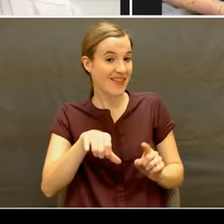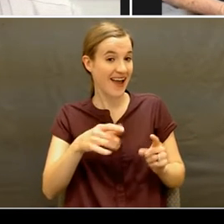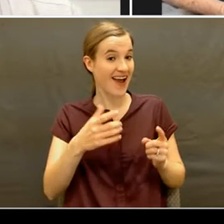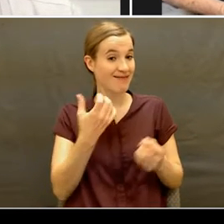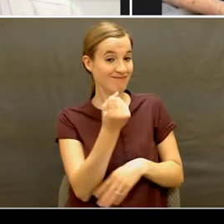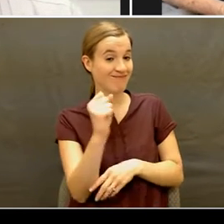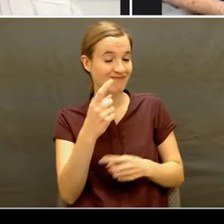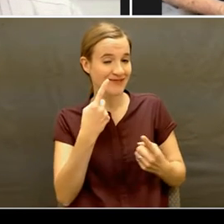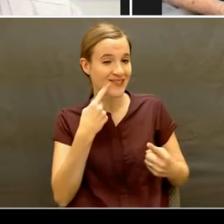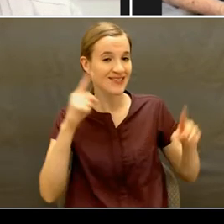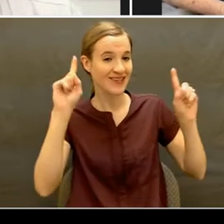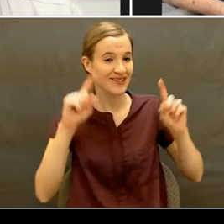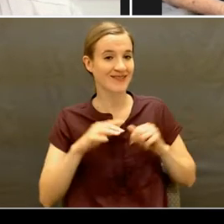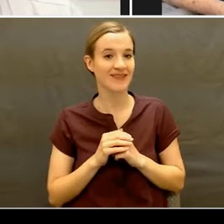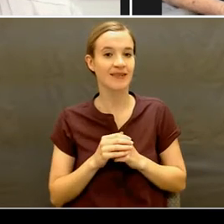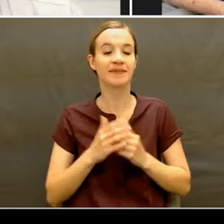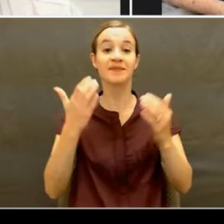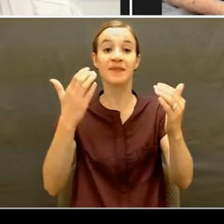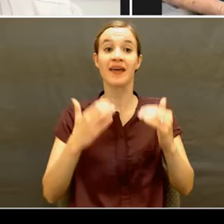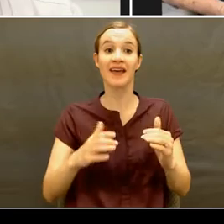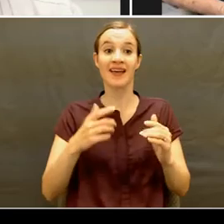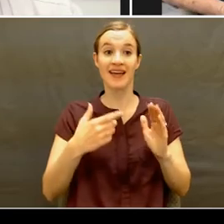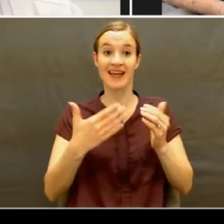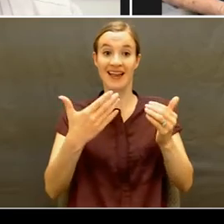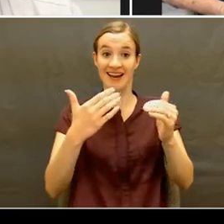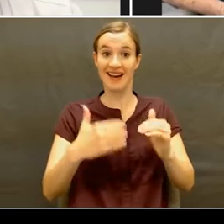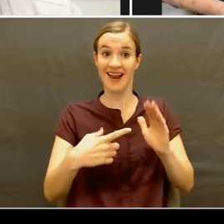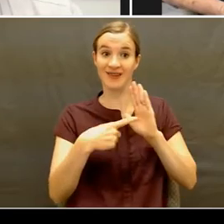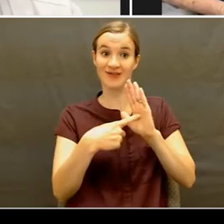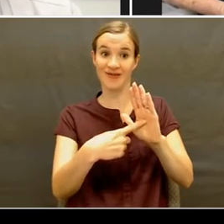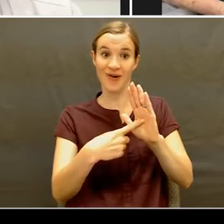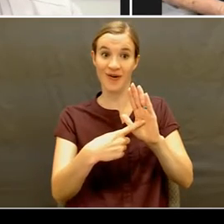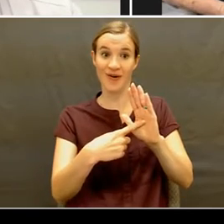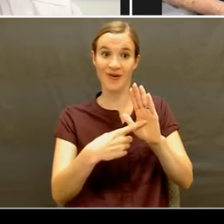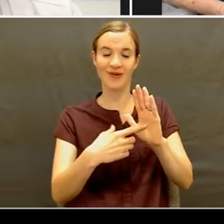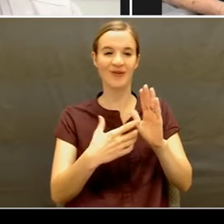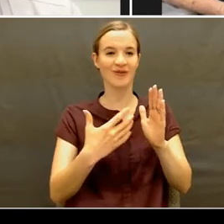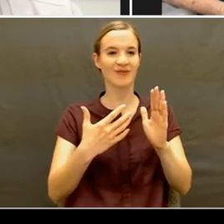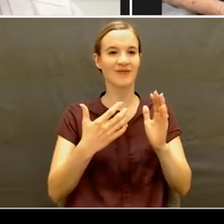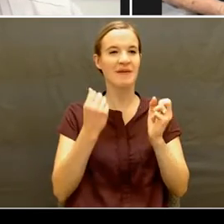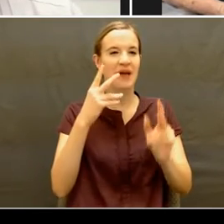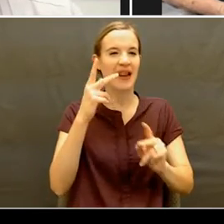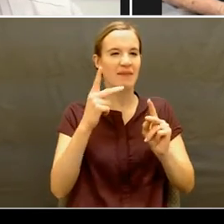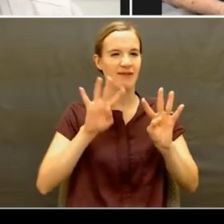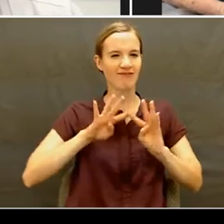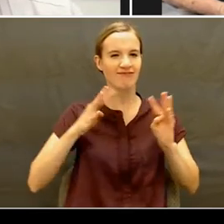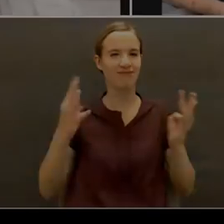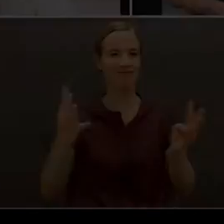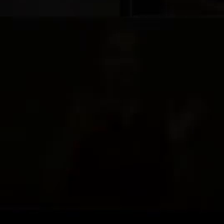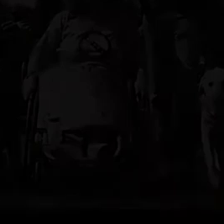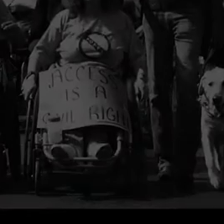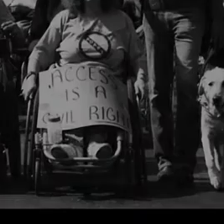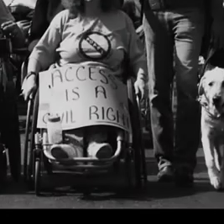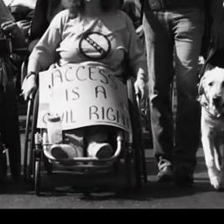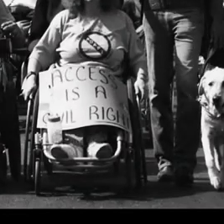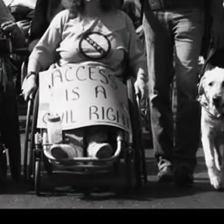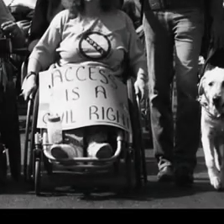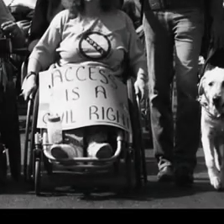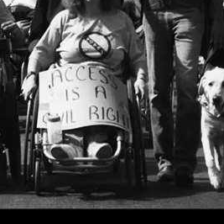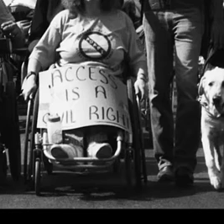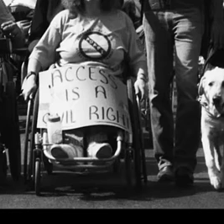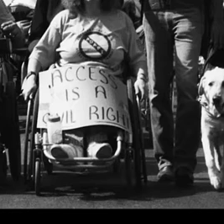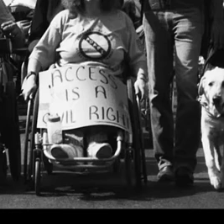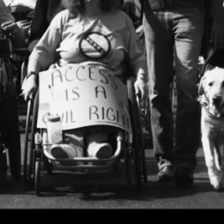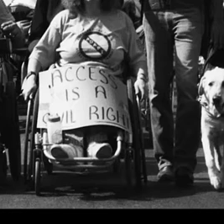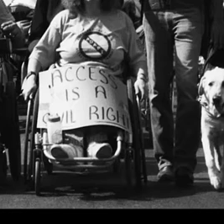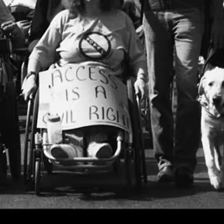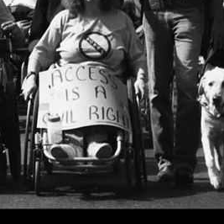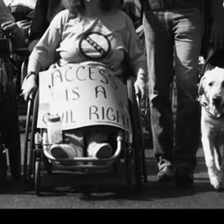photo is the it shows a number of people a large gathering We Shall Overcome. And there's a person